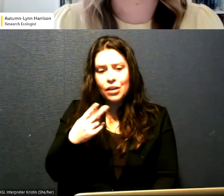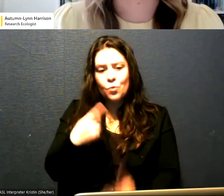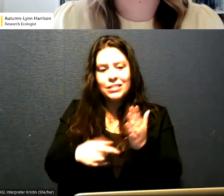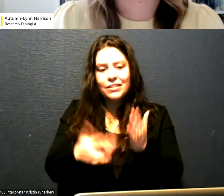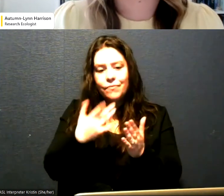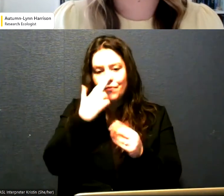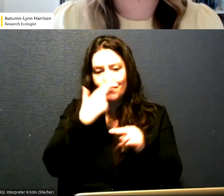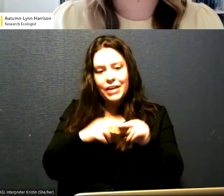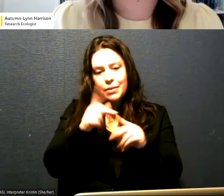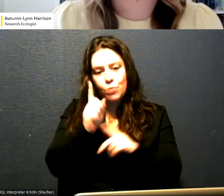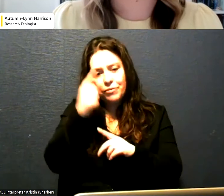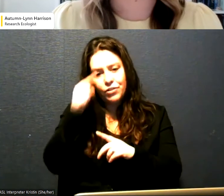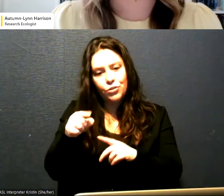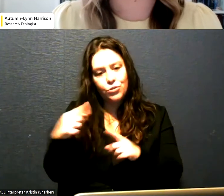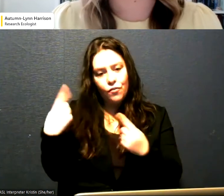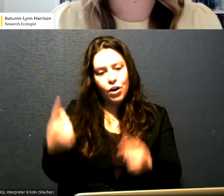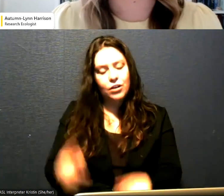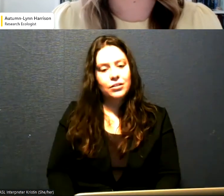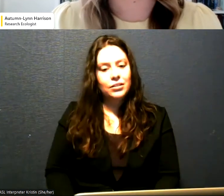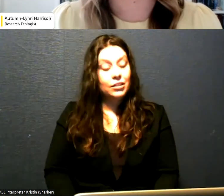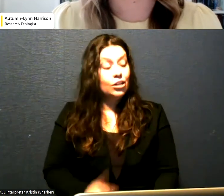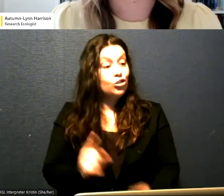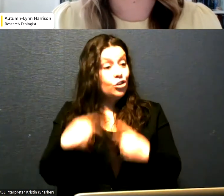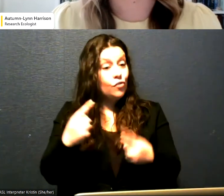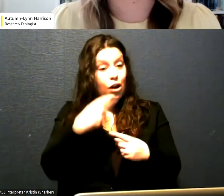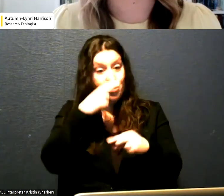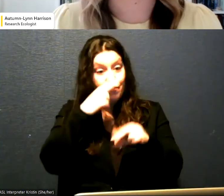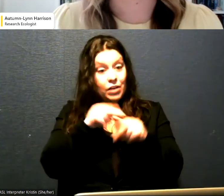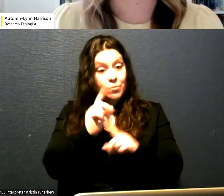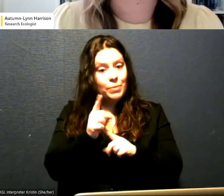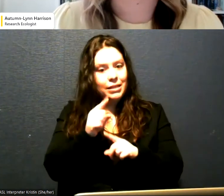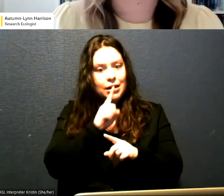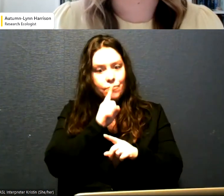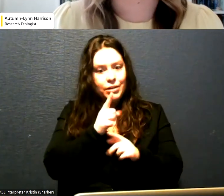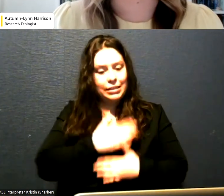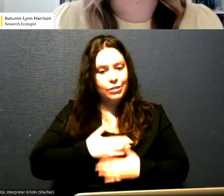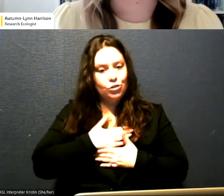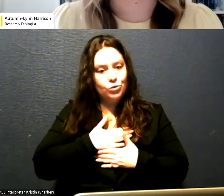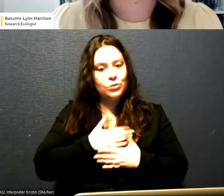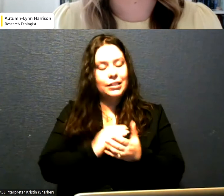Kayliegh: So far a fun moment that I really enjoy, which like really brings joy to my job is um